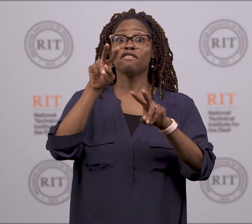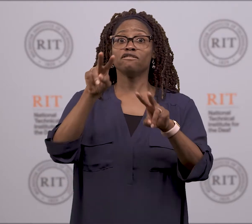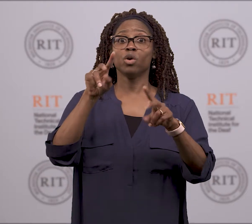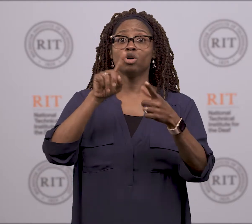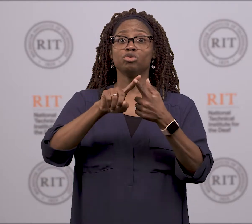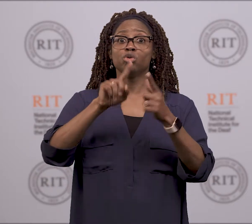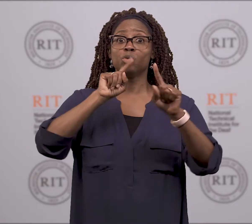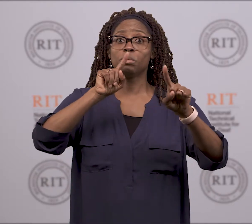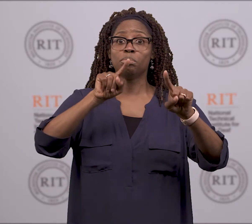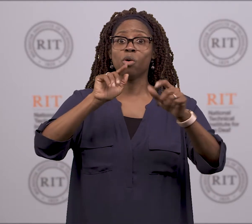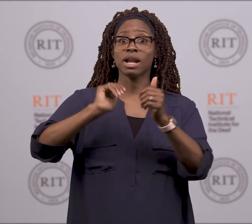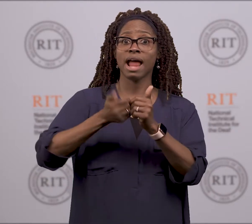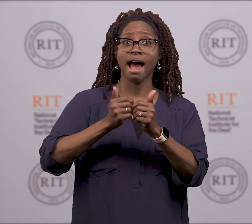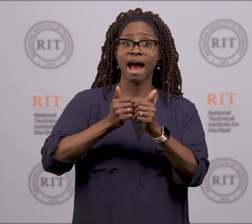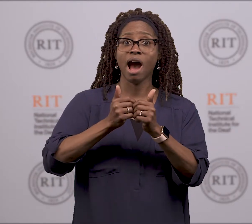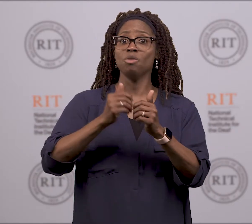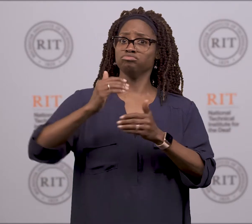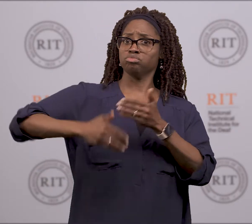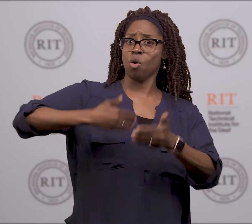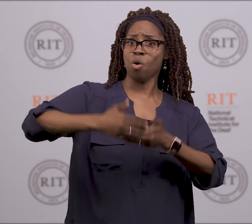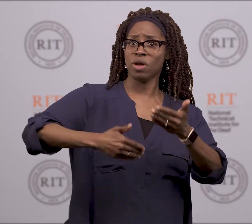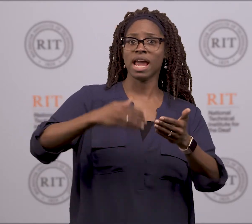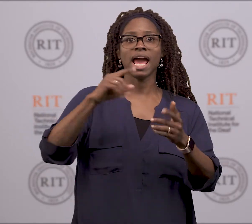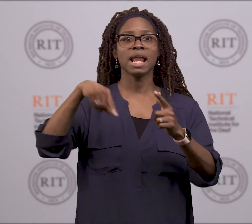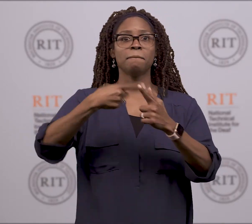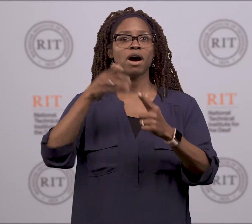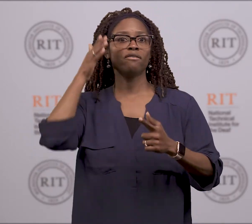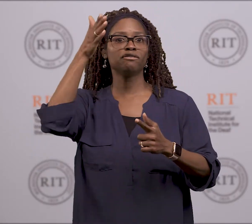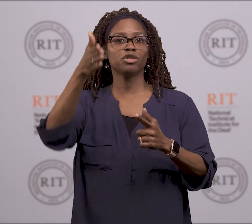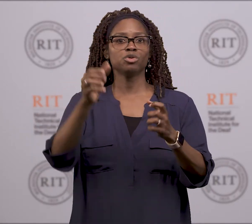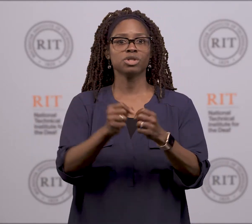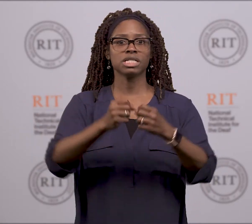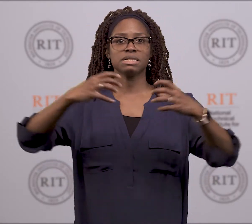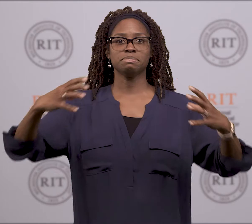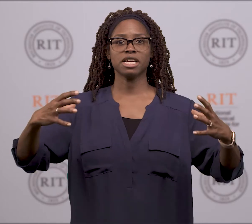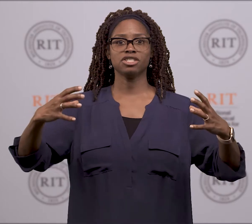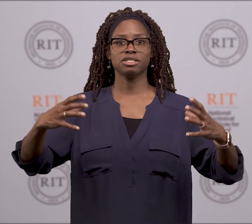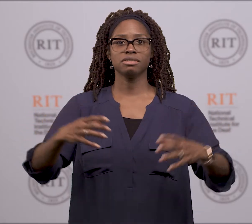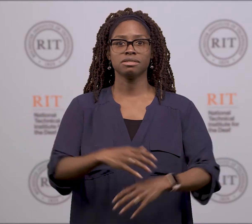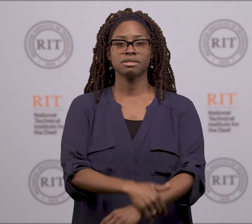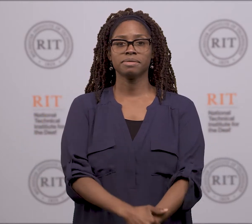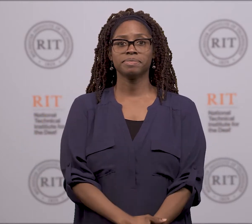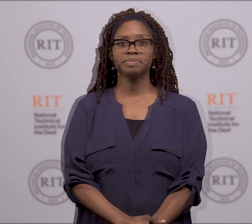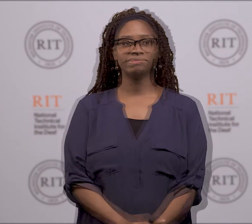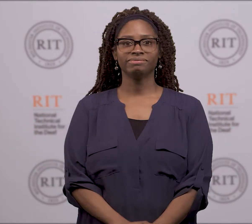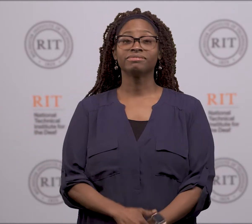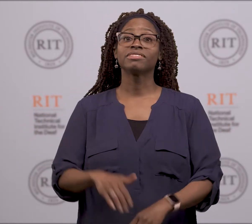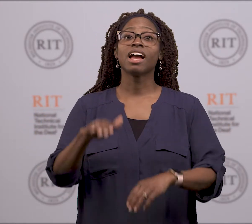I look forward to reporting to the community about how the program is going and about future expansion.